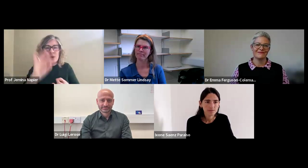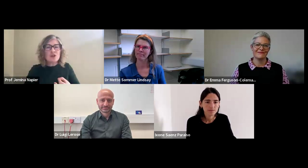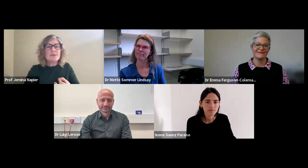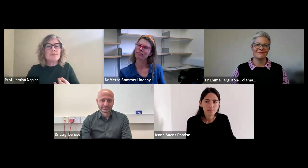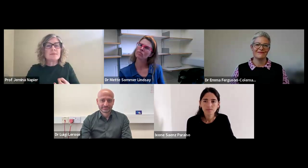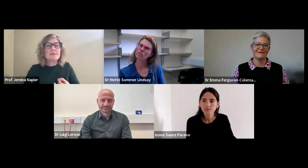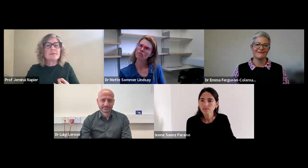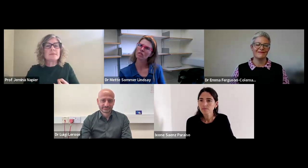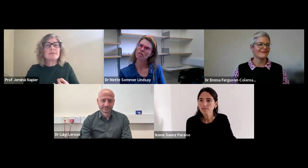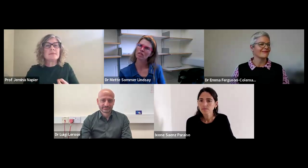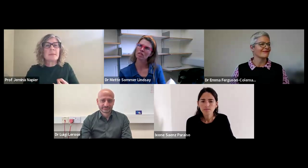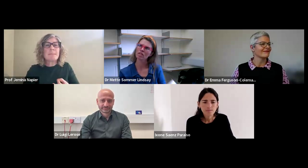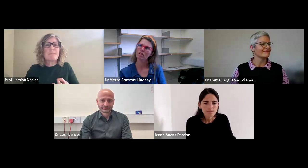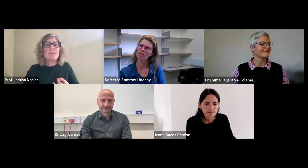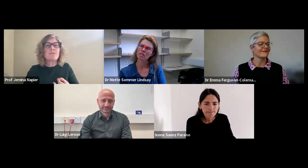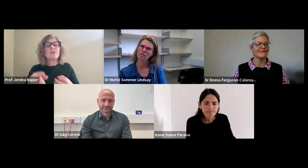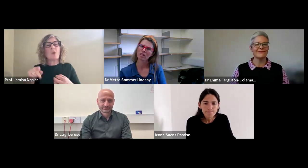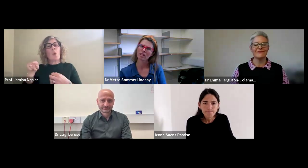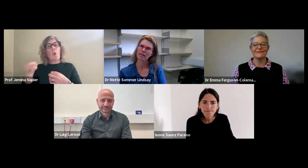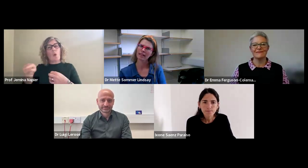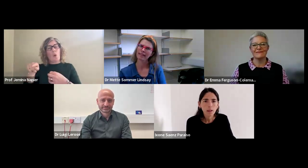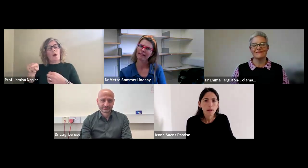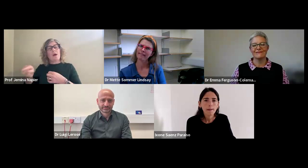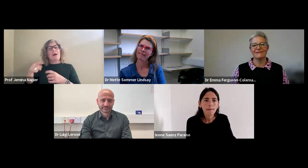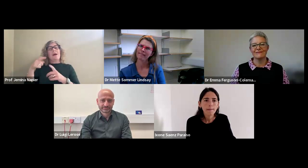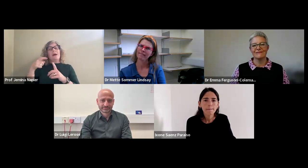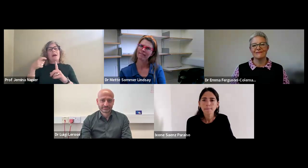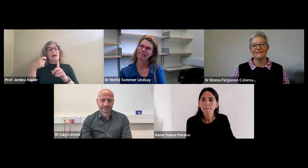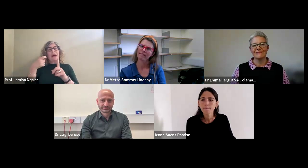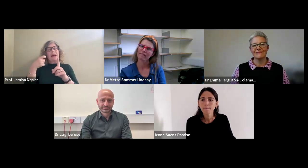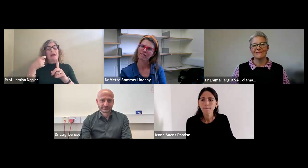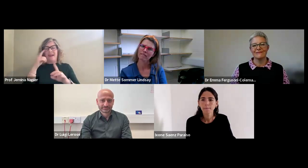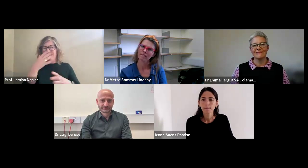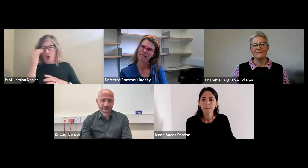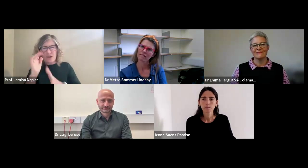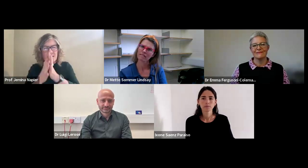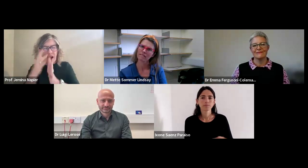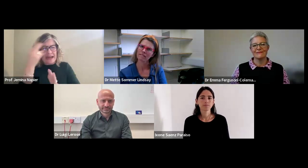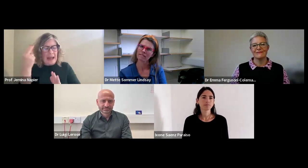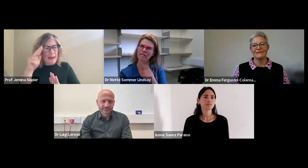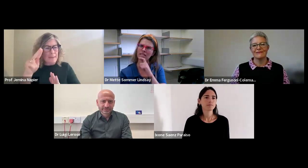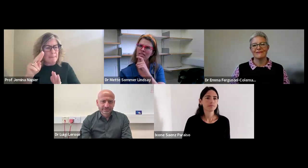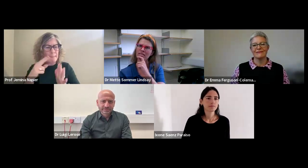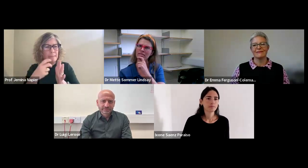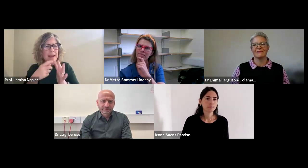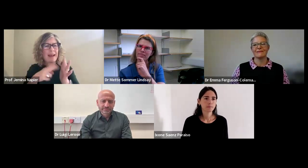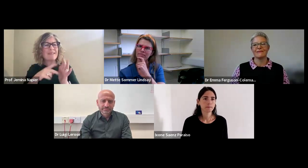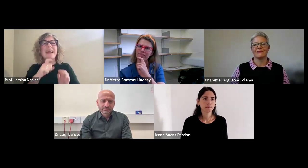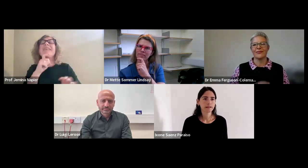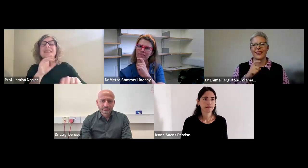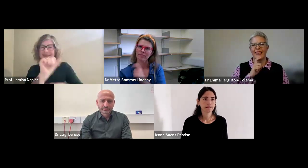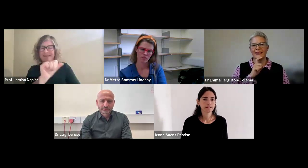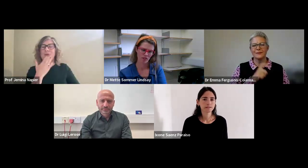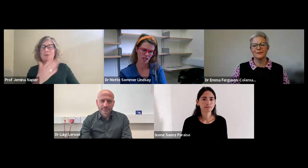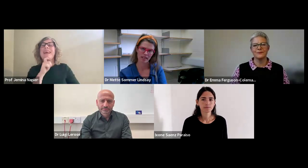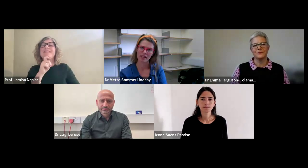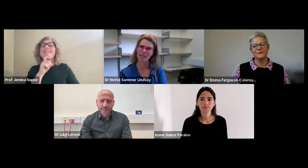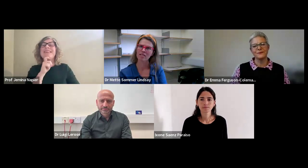and I think we can link his questions all together for a response. Kevin -what's your surname again?